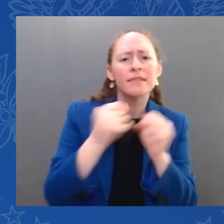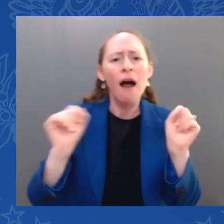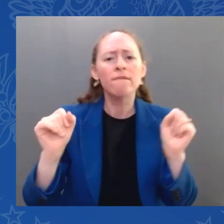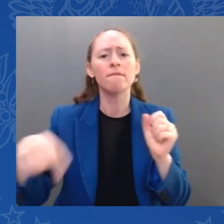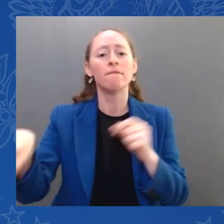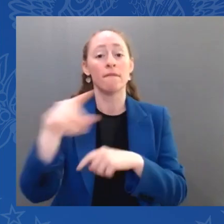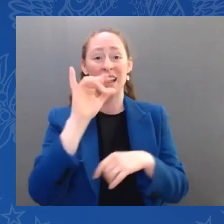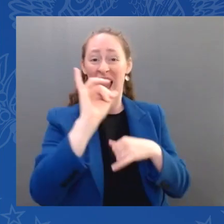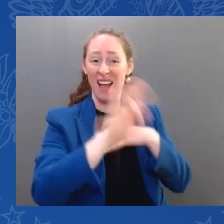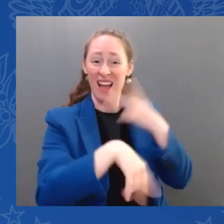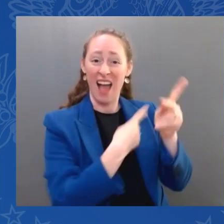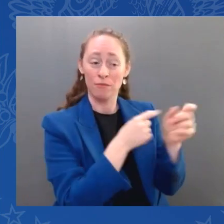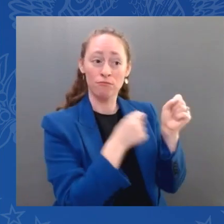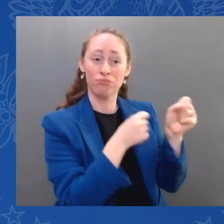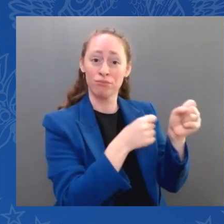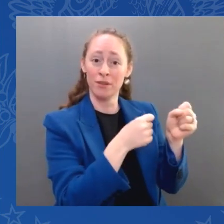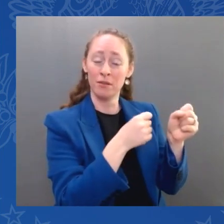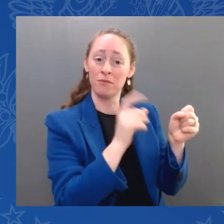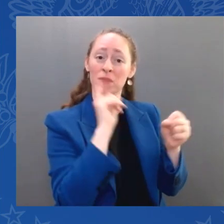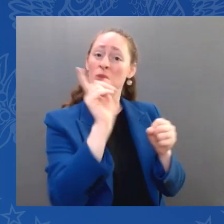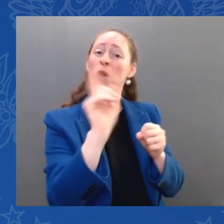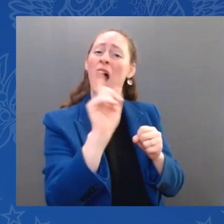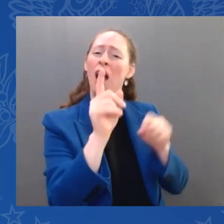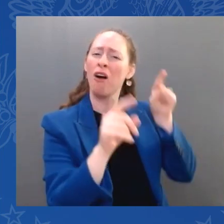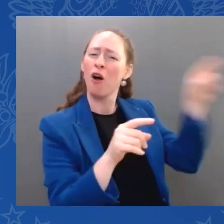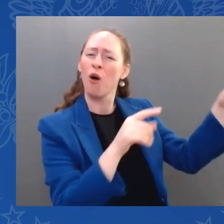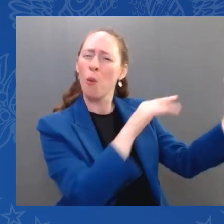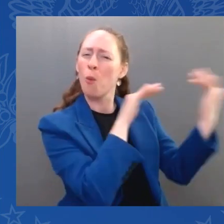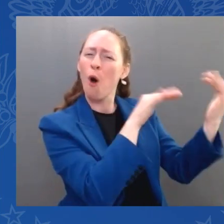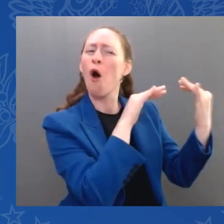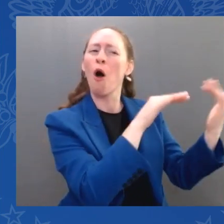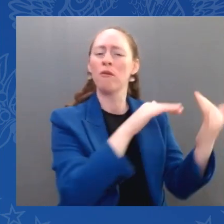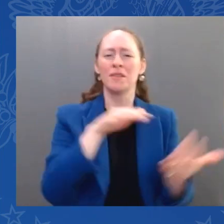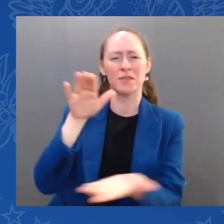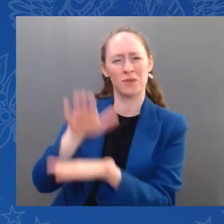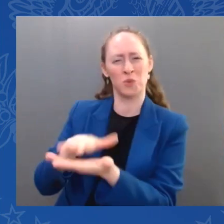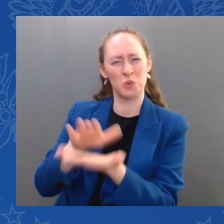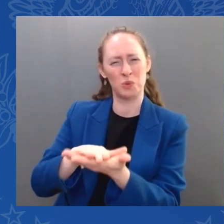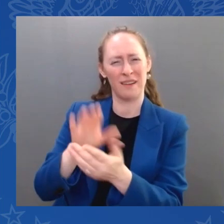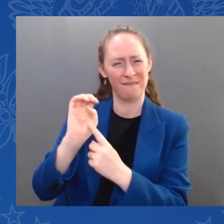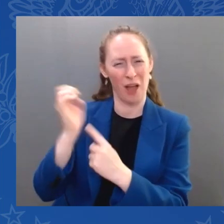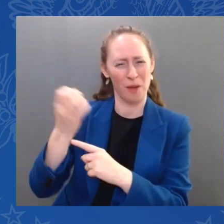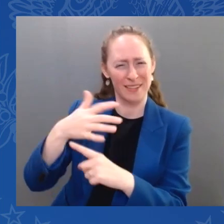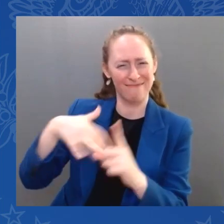The Valley community. Thanks you for your love and support. And I'm honored to introduce our great champion,